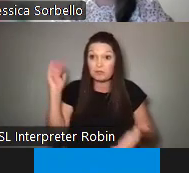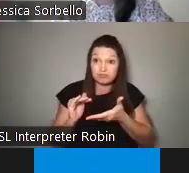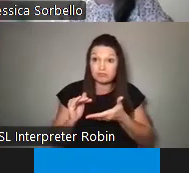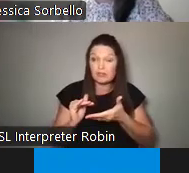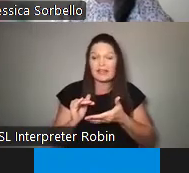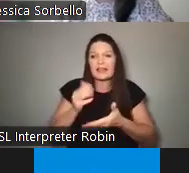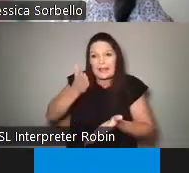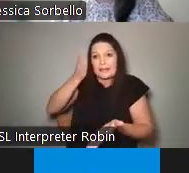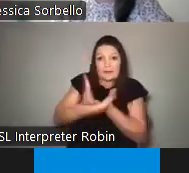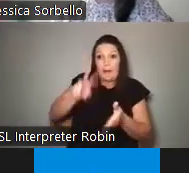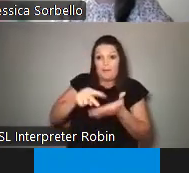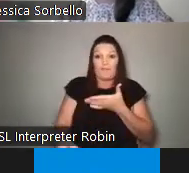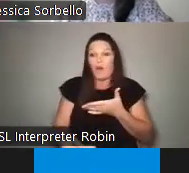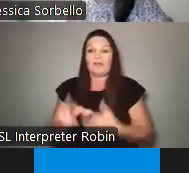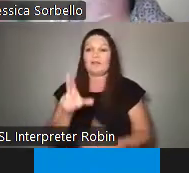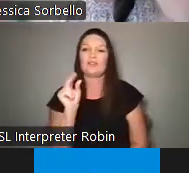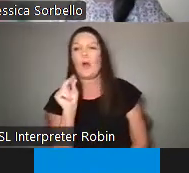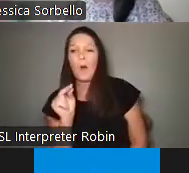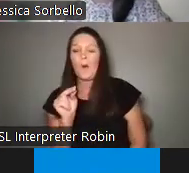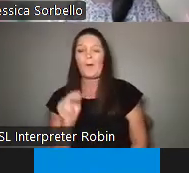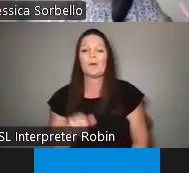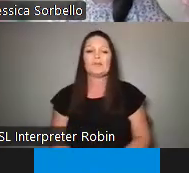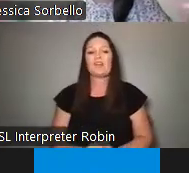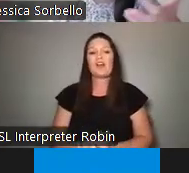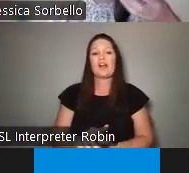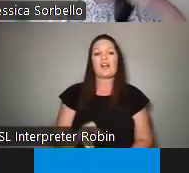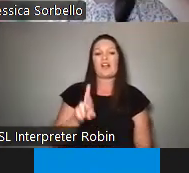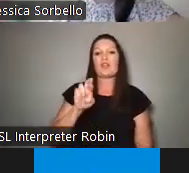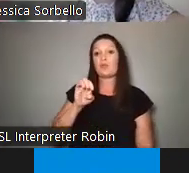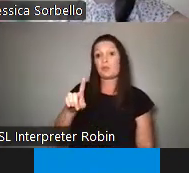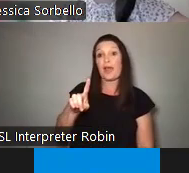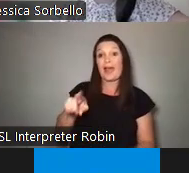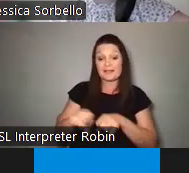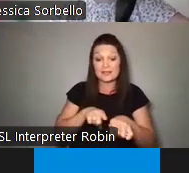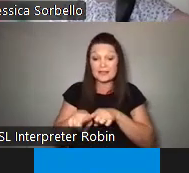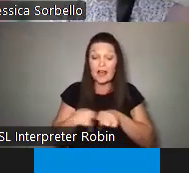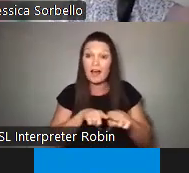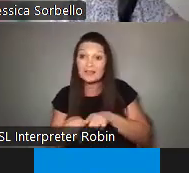somebody is an increased fall risk. It doesn't prevent falls